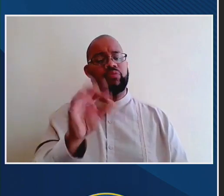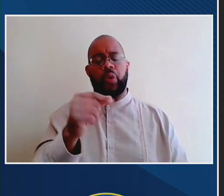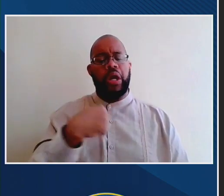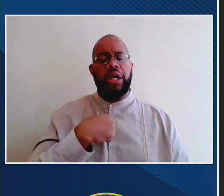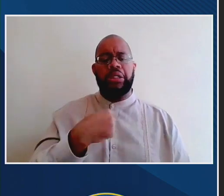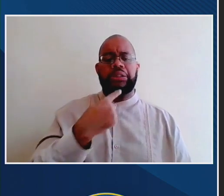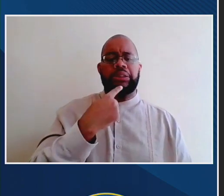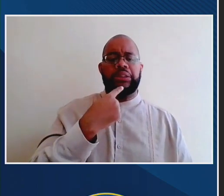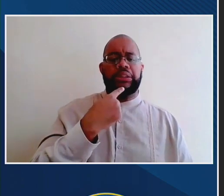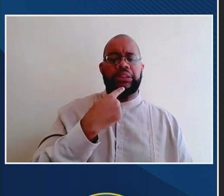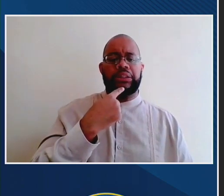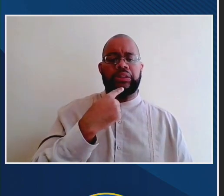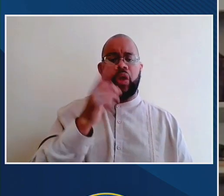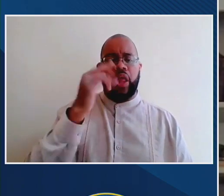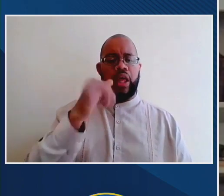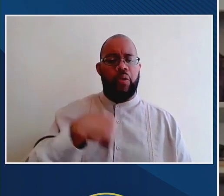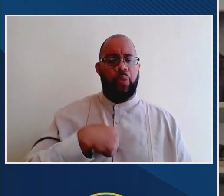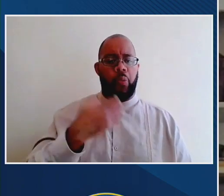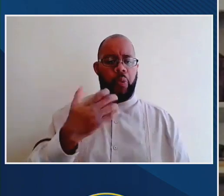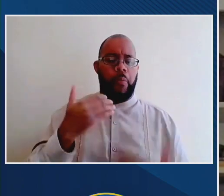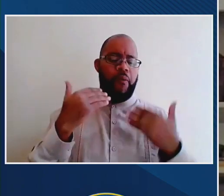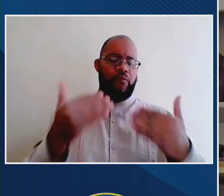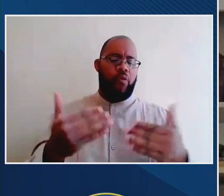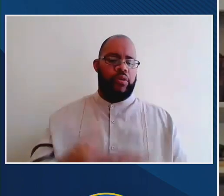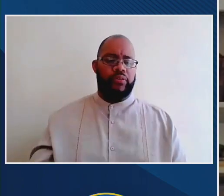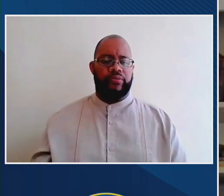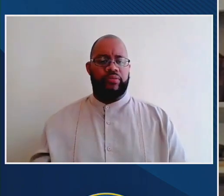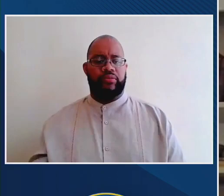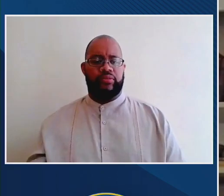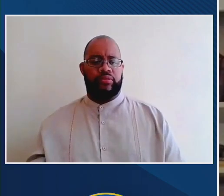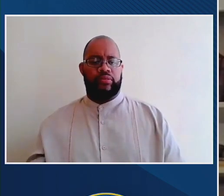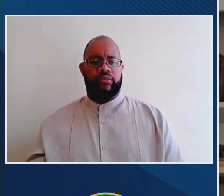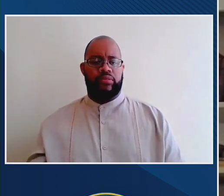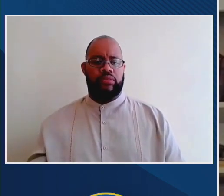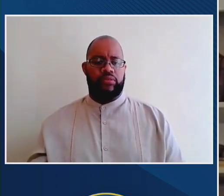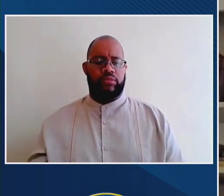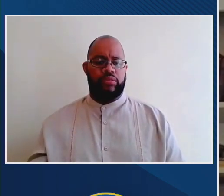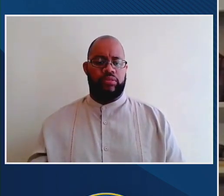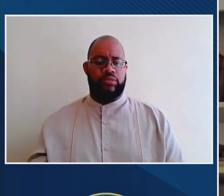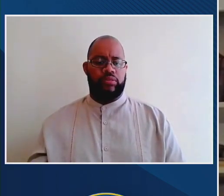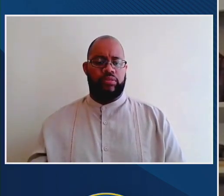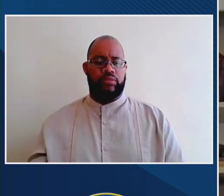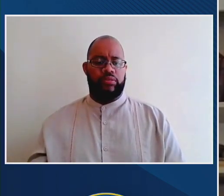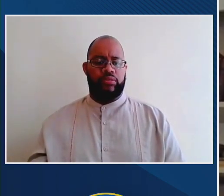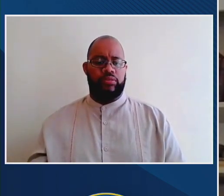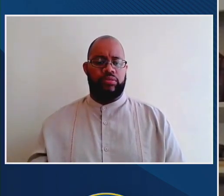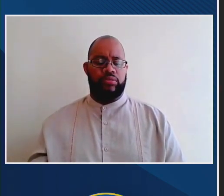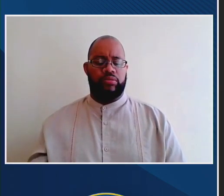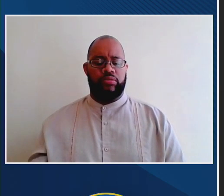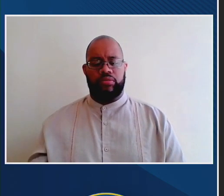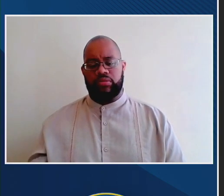And it looks like we yeah- I did want to move forward with the agenda. The Department is not amenable to a vote on distance at this time. Thank you.